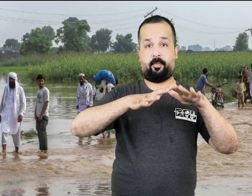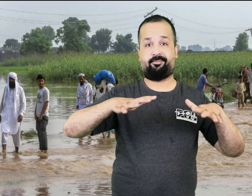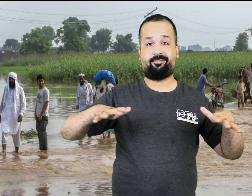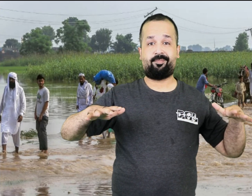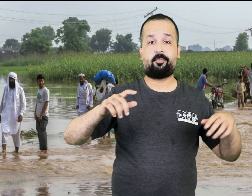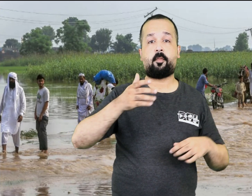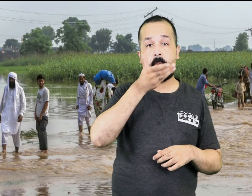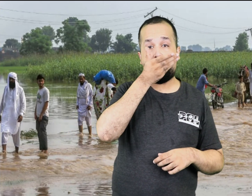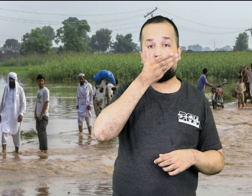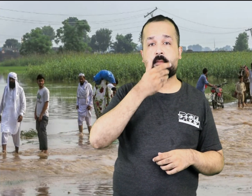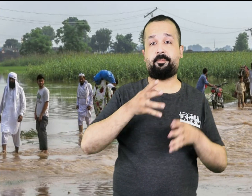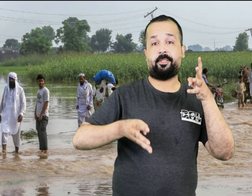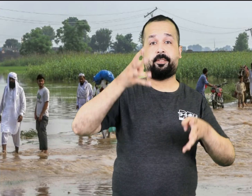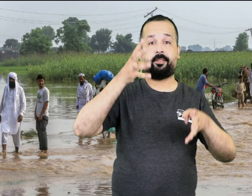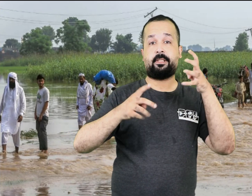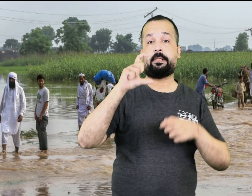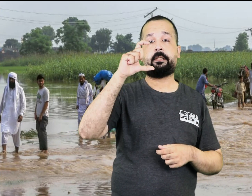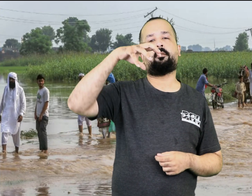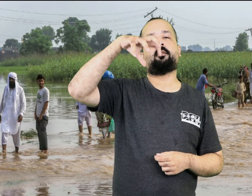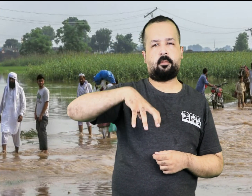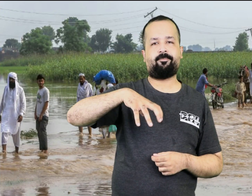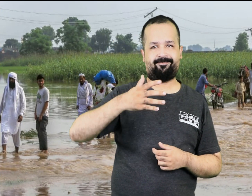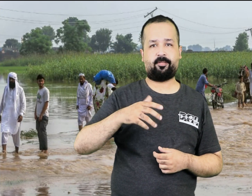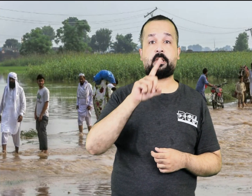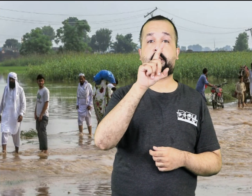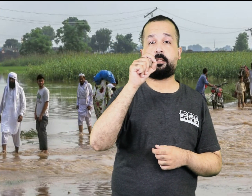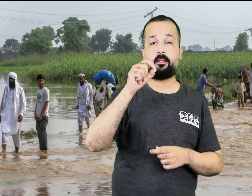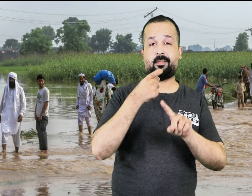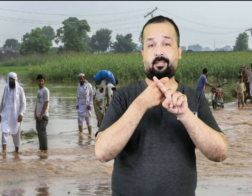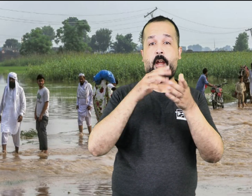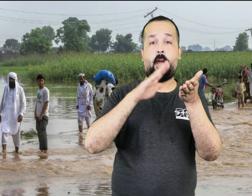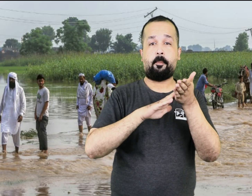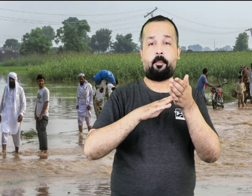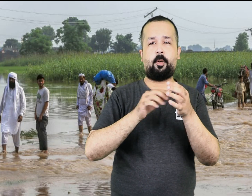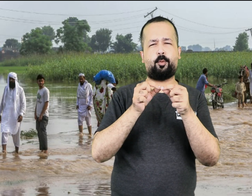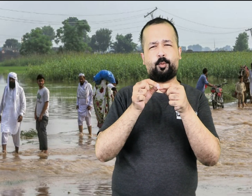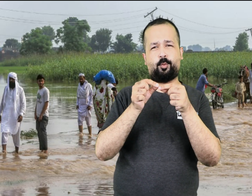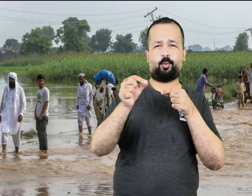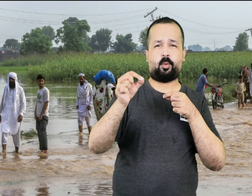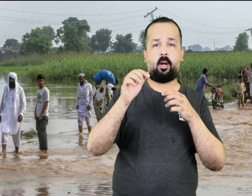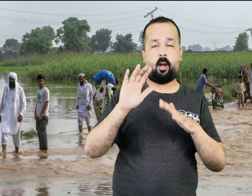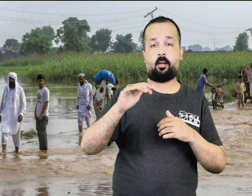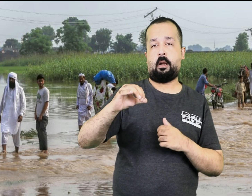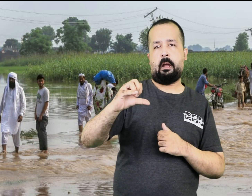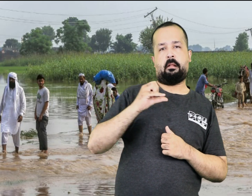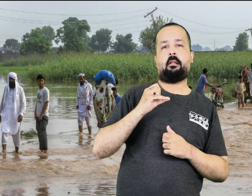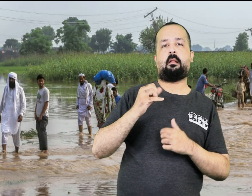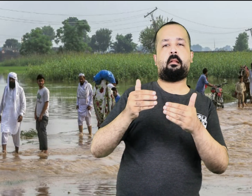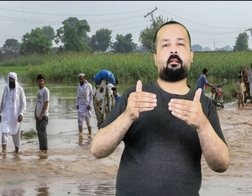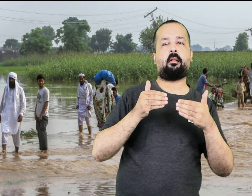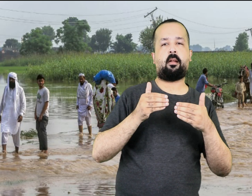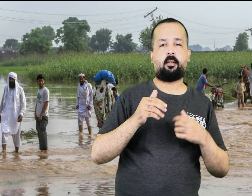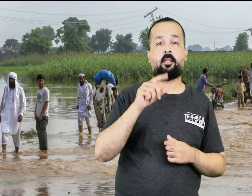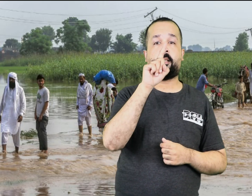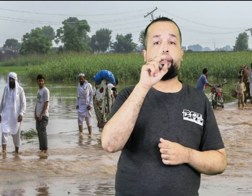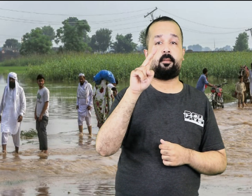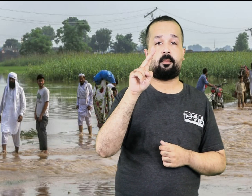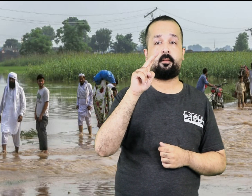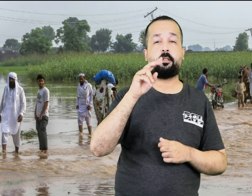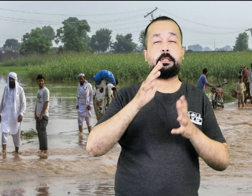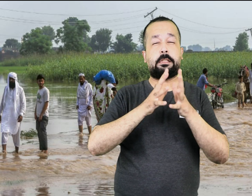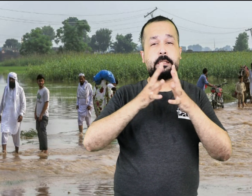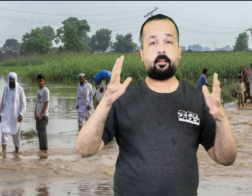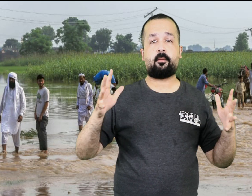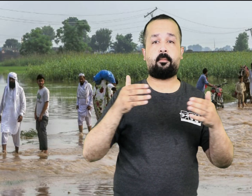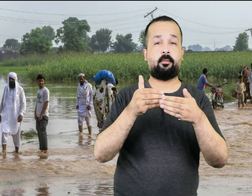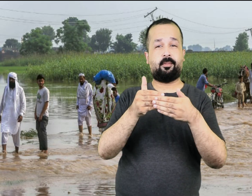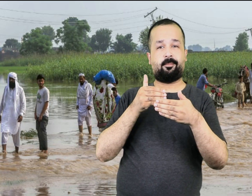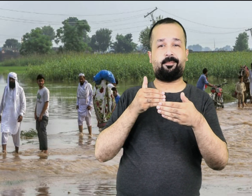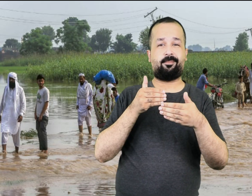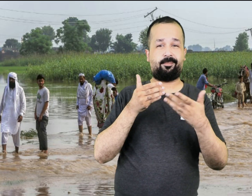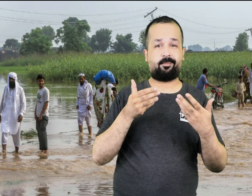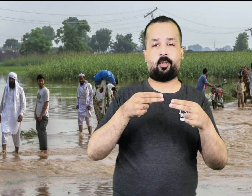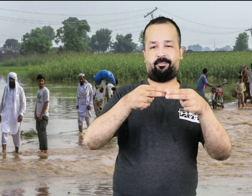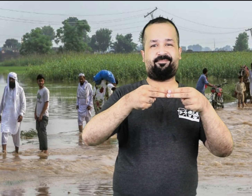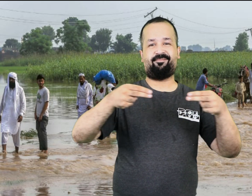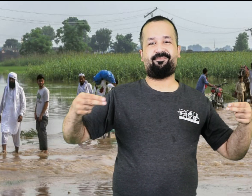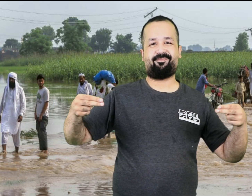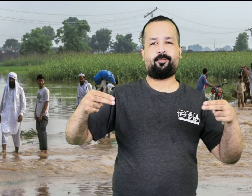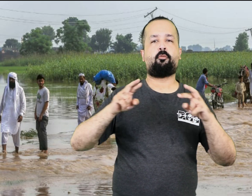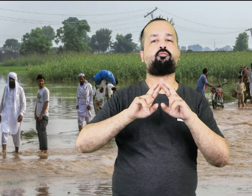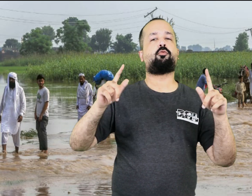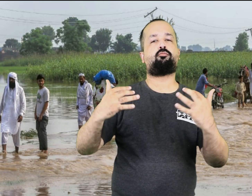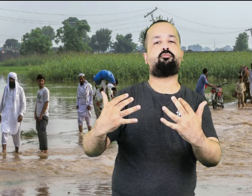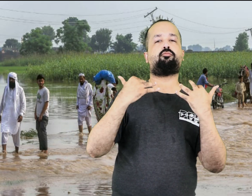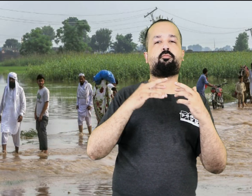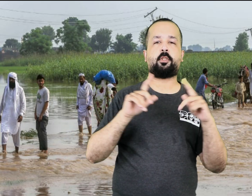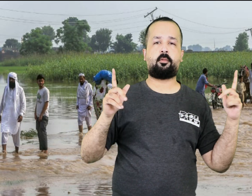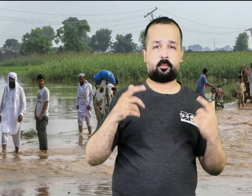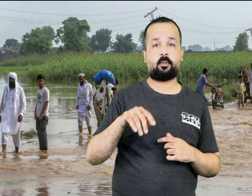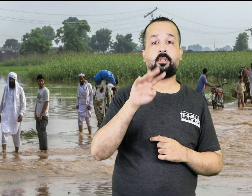Chishtian City is 10 kilometers from the Sutlej River floodwater, and several defensive embankments have been damaged.